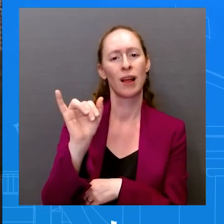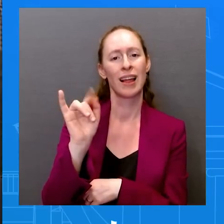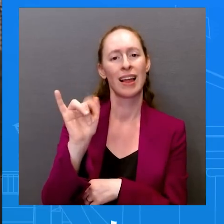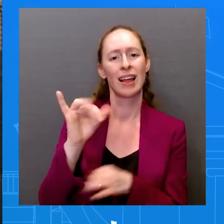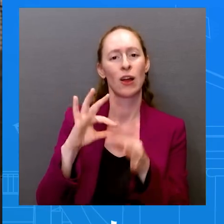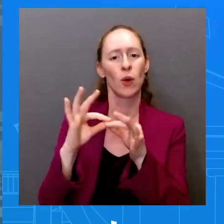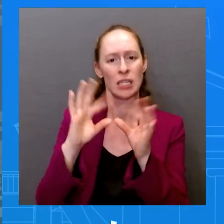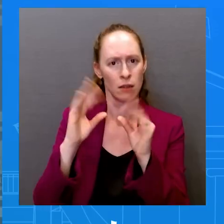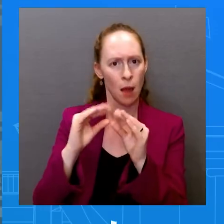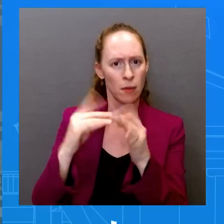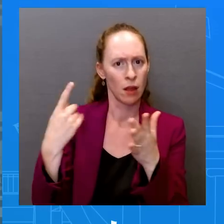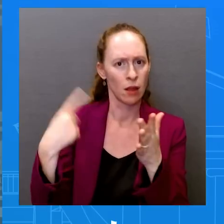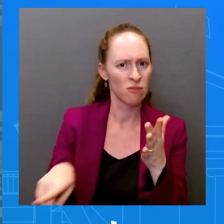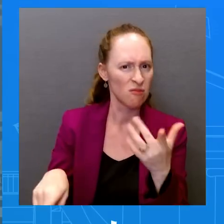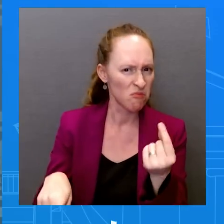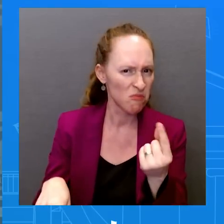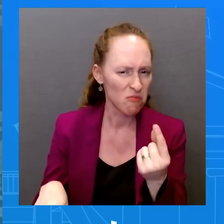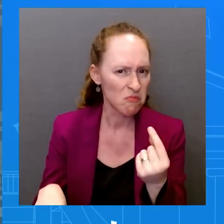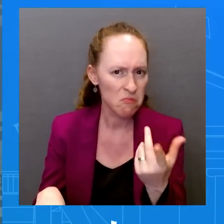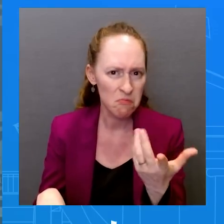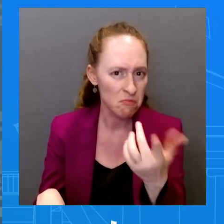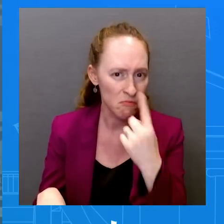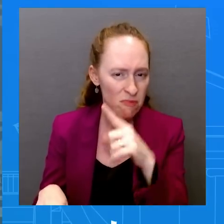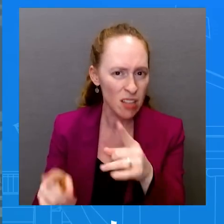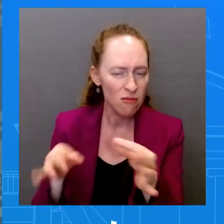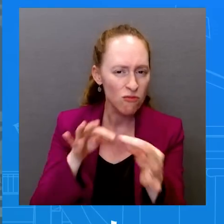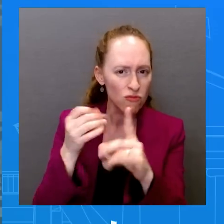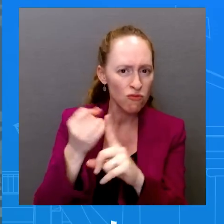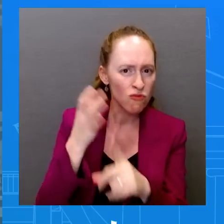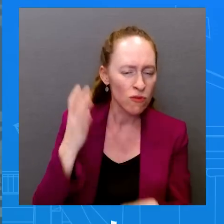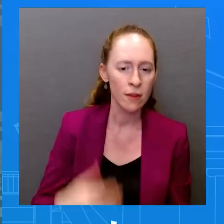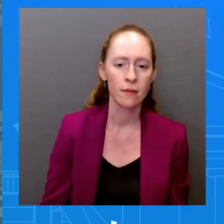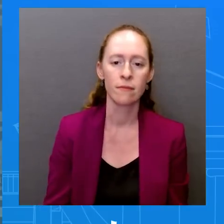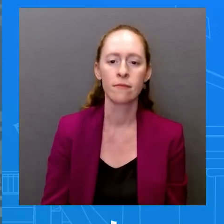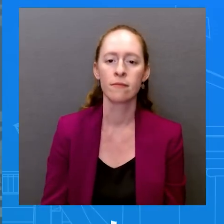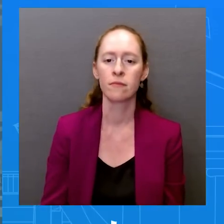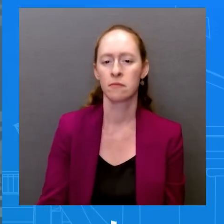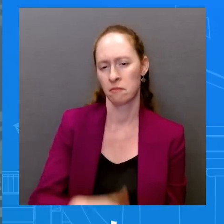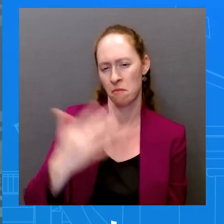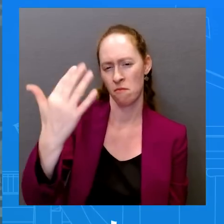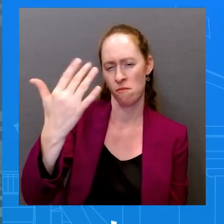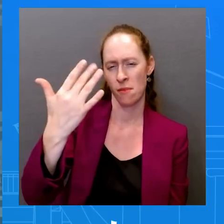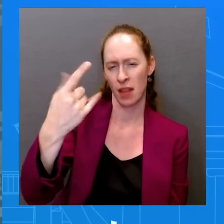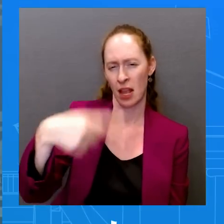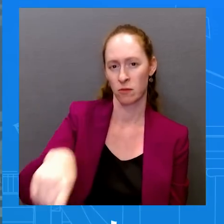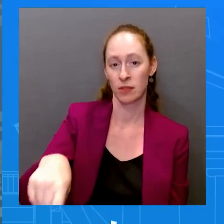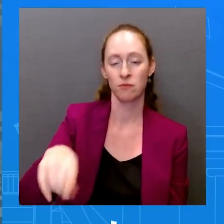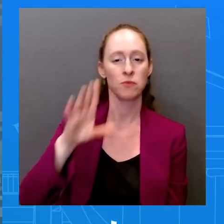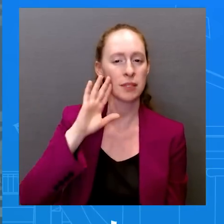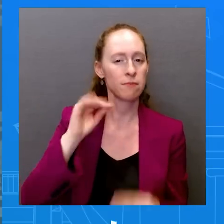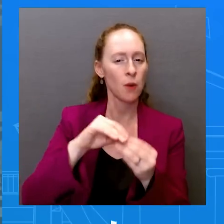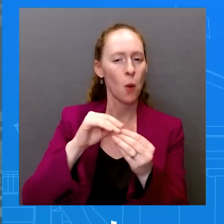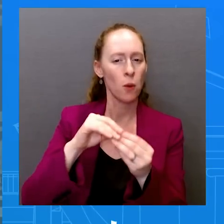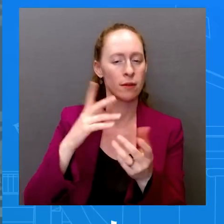Ms. Jean-Pierre: So, we'll have more information for you early -- earlier in the week. I don't have any details at this time. I'm going to keep going. Go ahead.